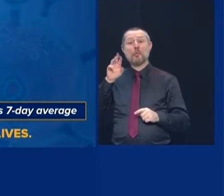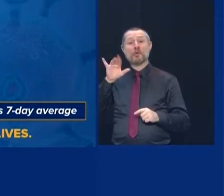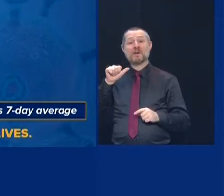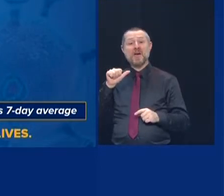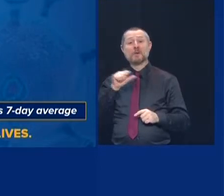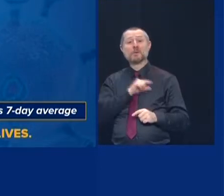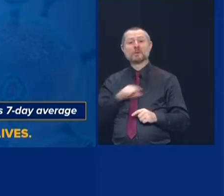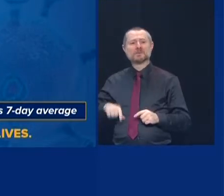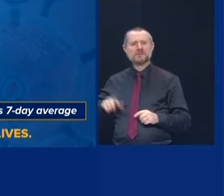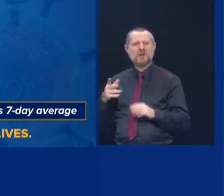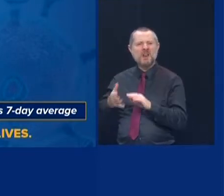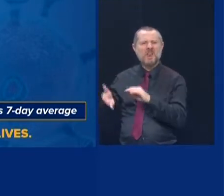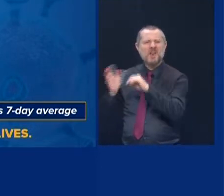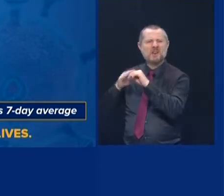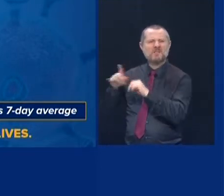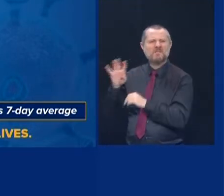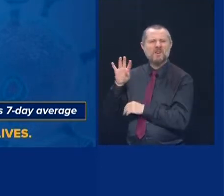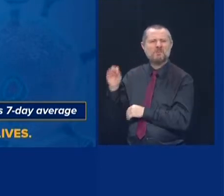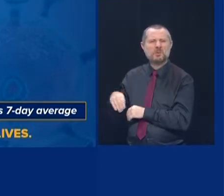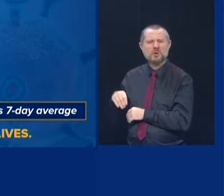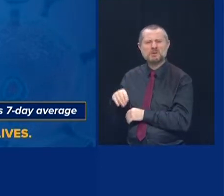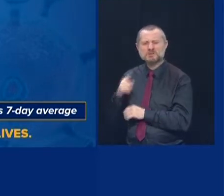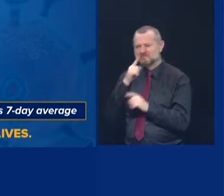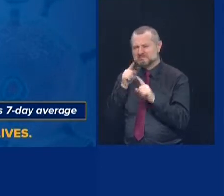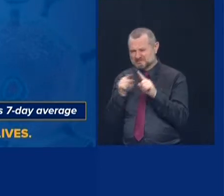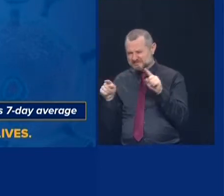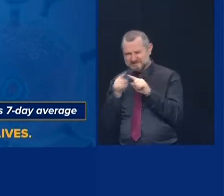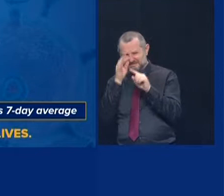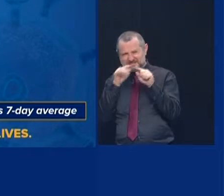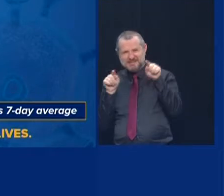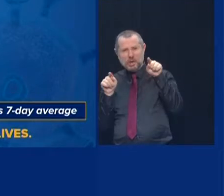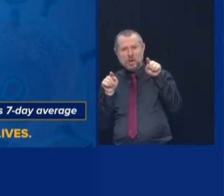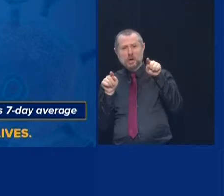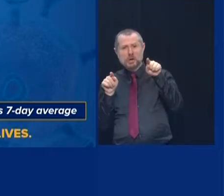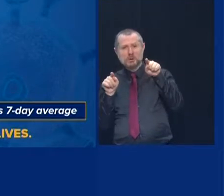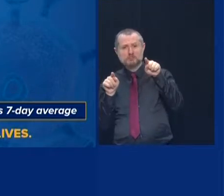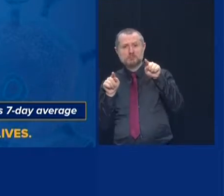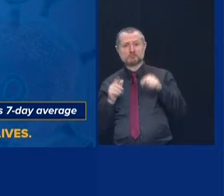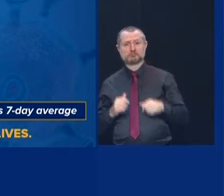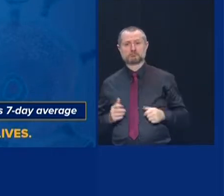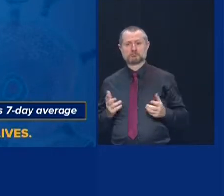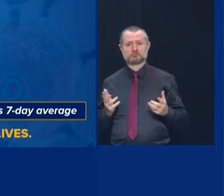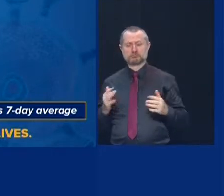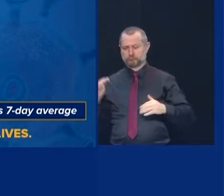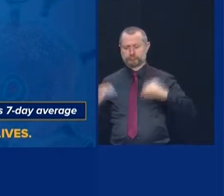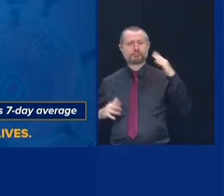YES. BUT THEN YOU HAVE 4% IN ASTORIA.